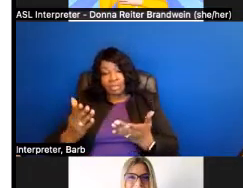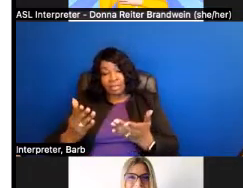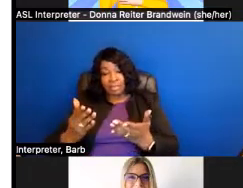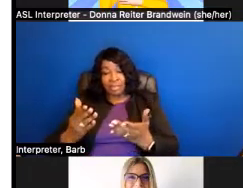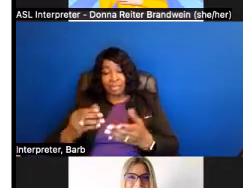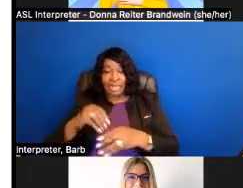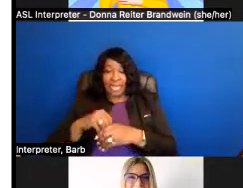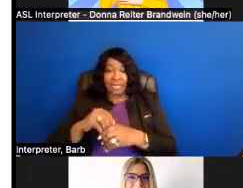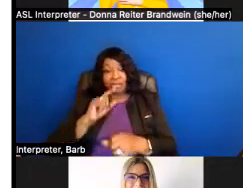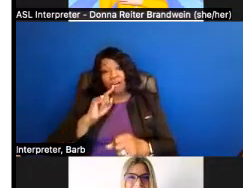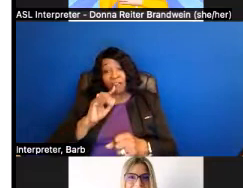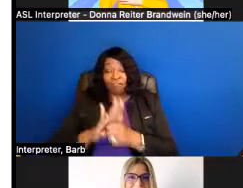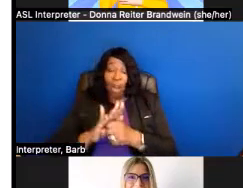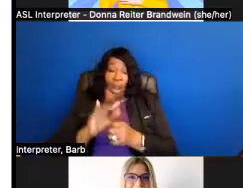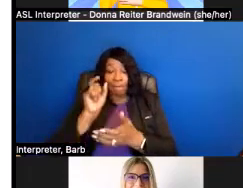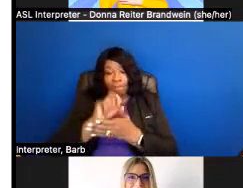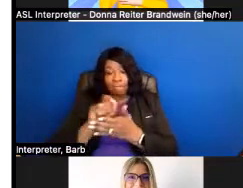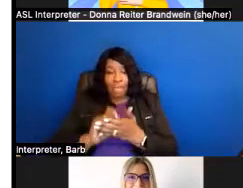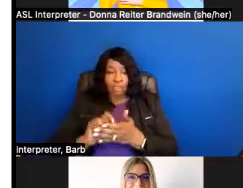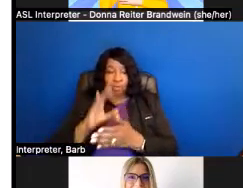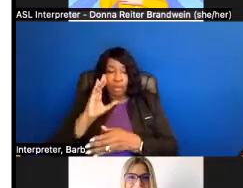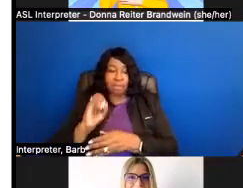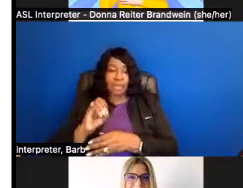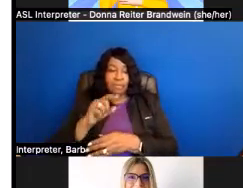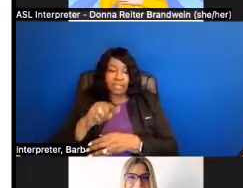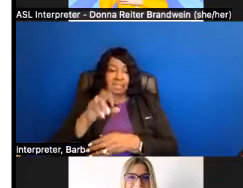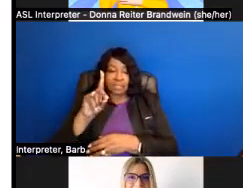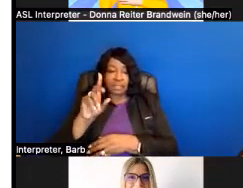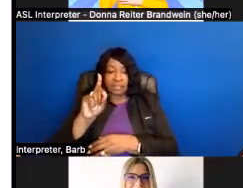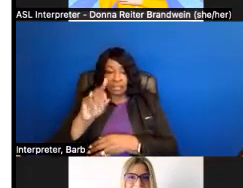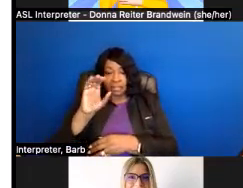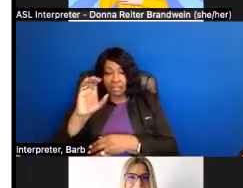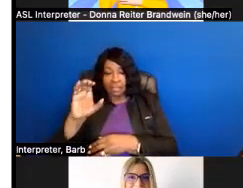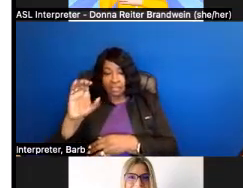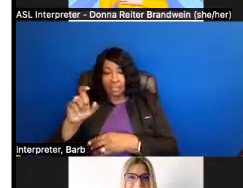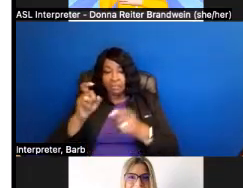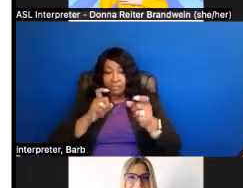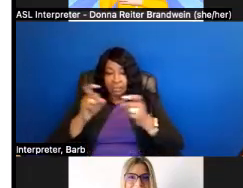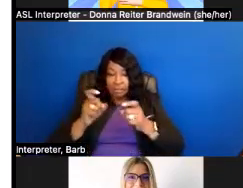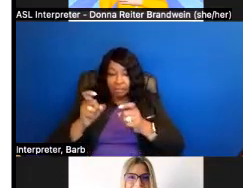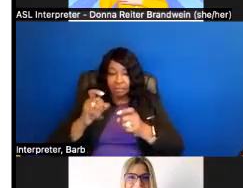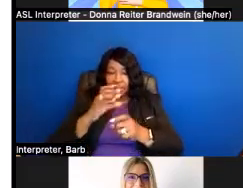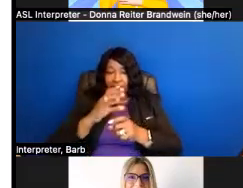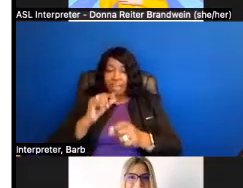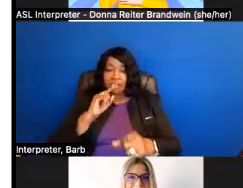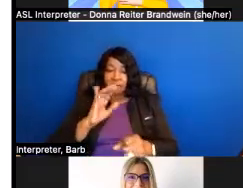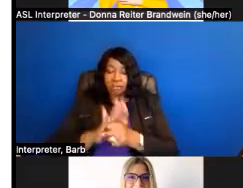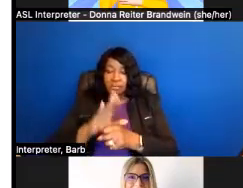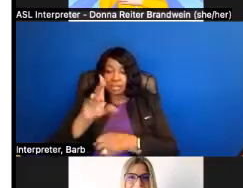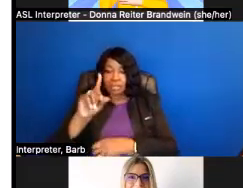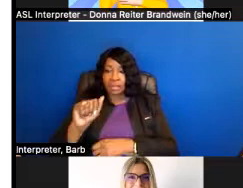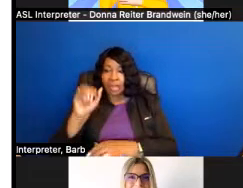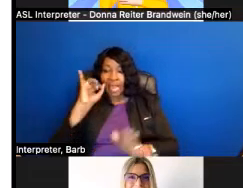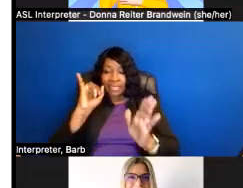would be the disability cultural center facilitates and affirms disability identity exploration,